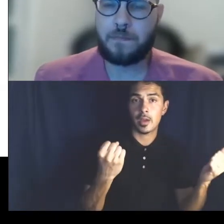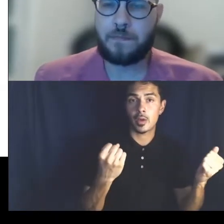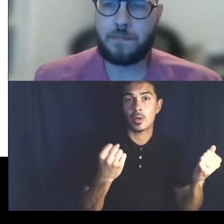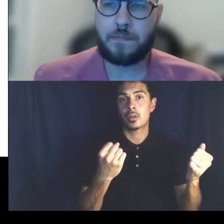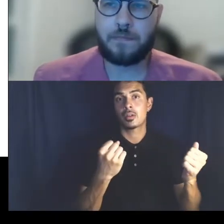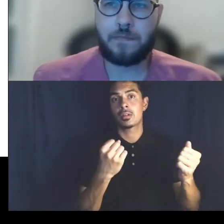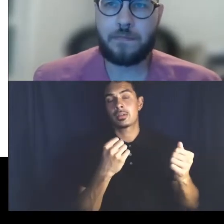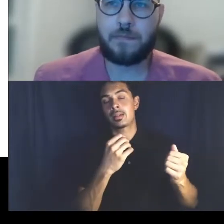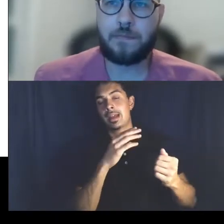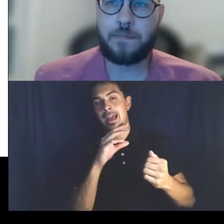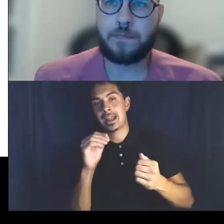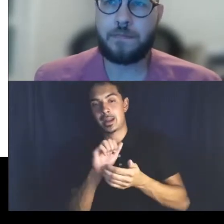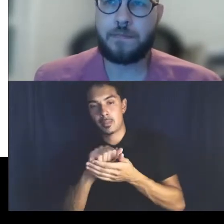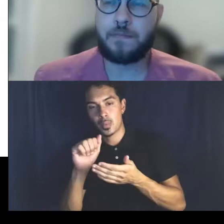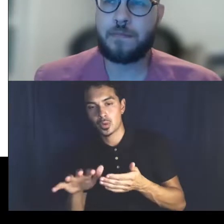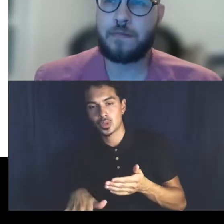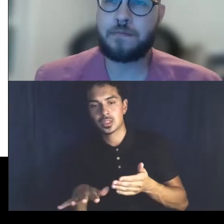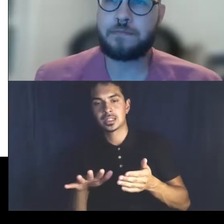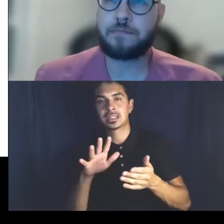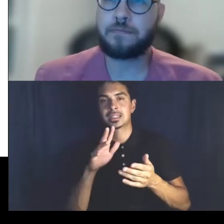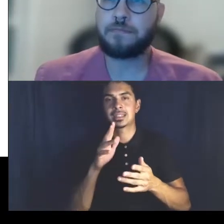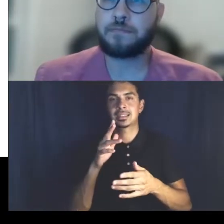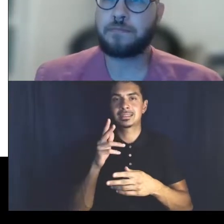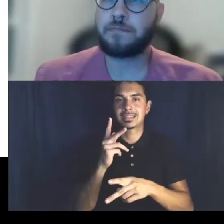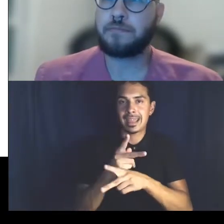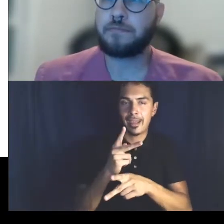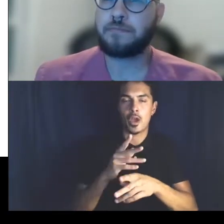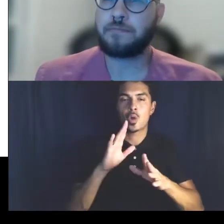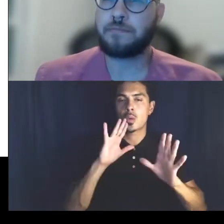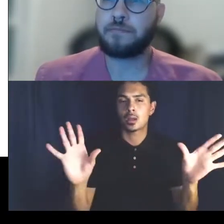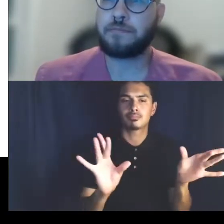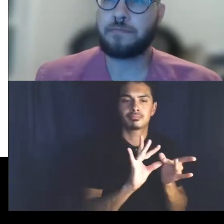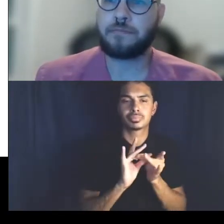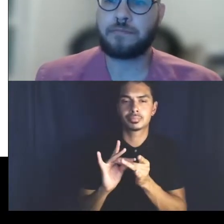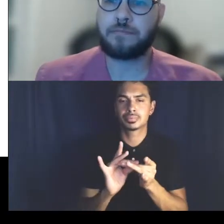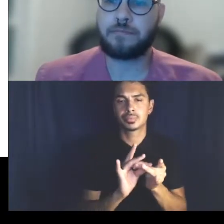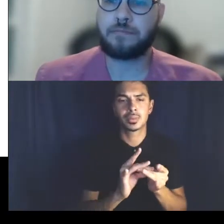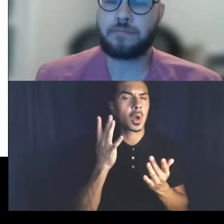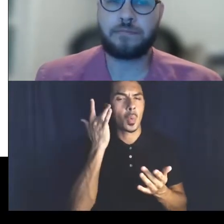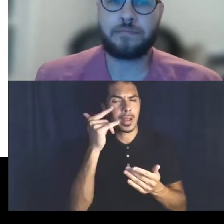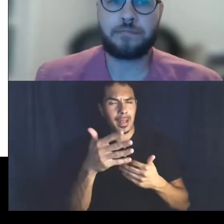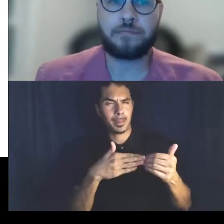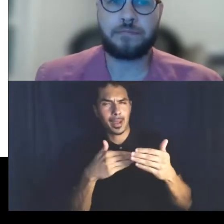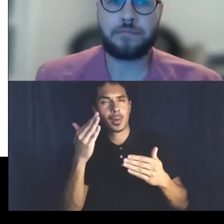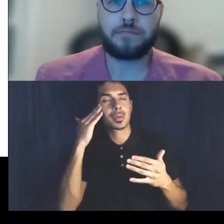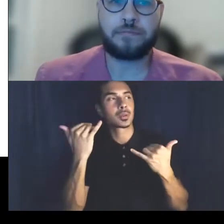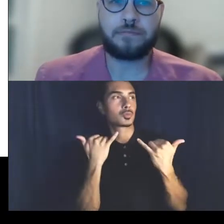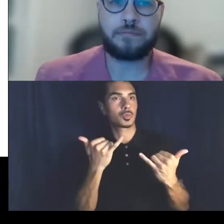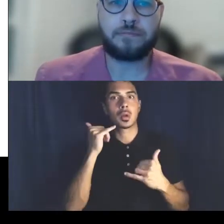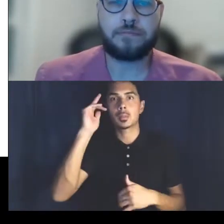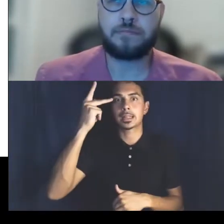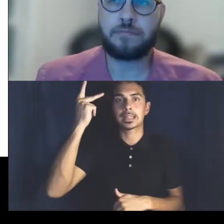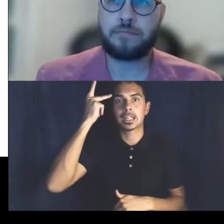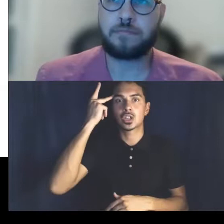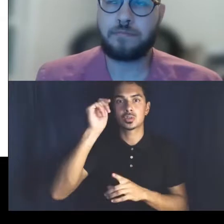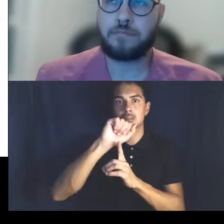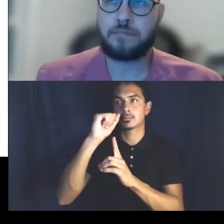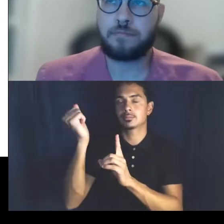So why we're mentioning this is because that we know that the current political climate is impacting services.